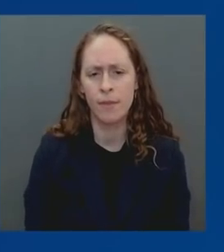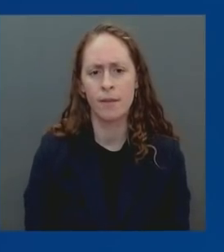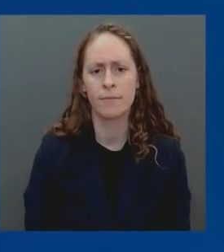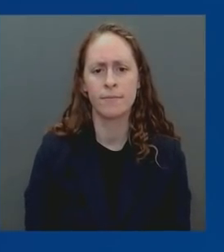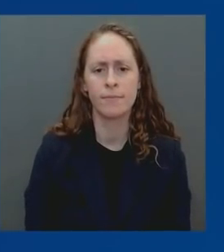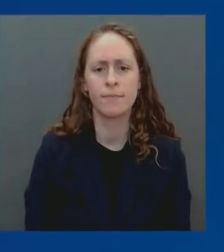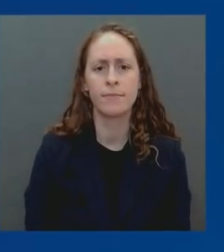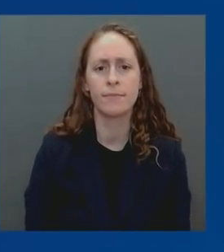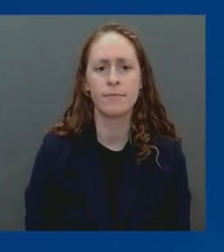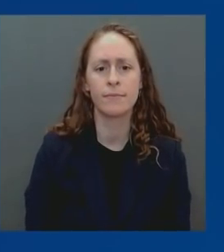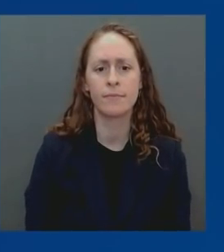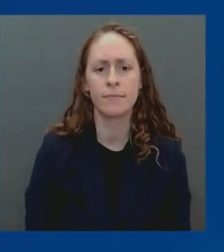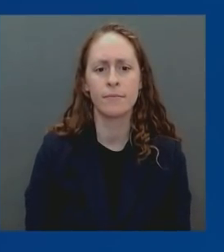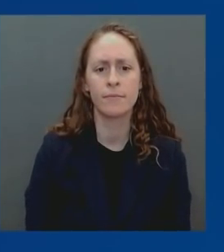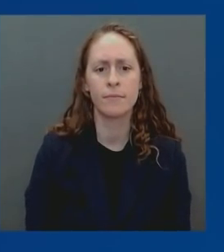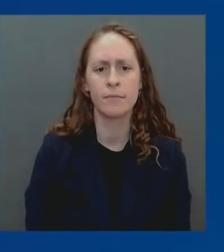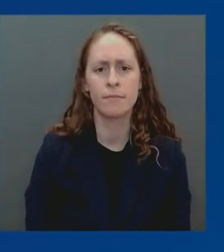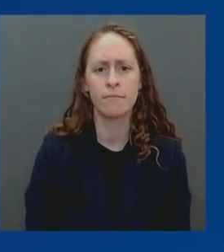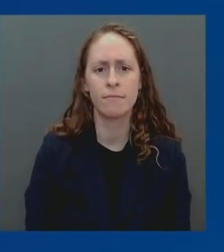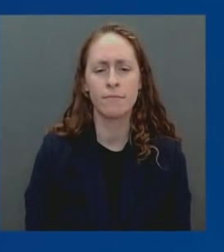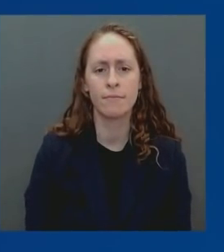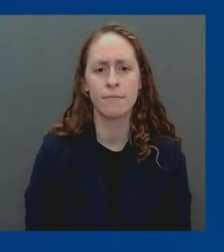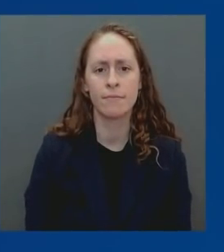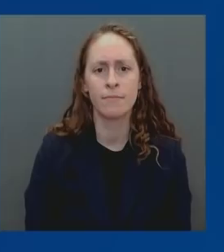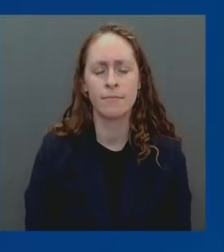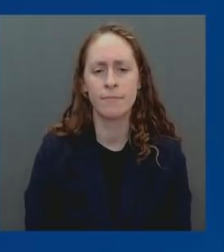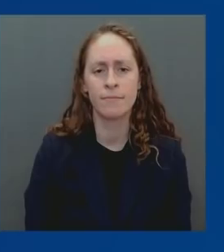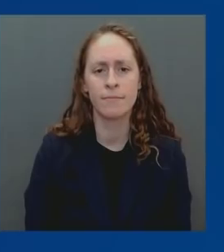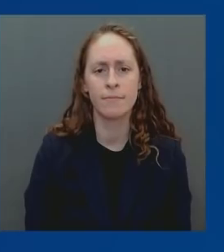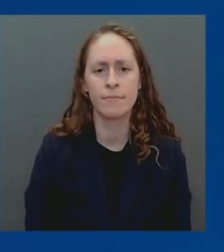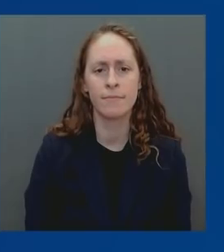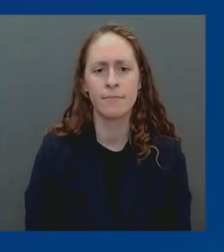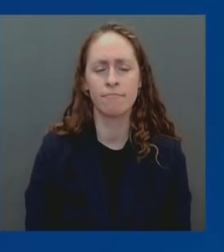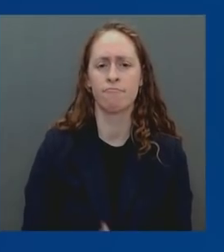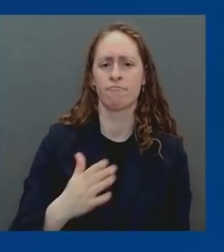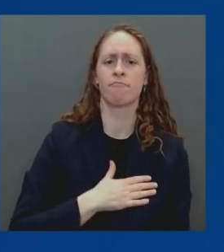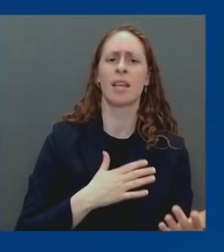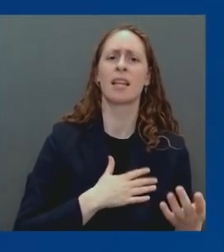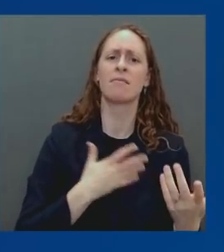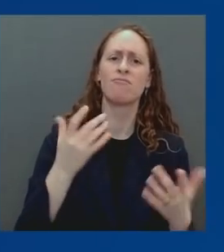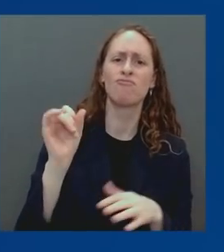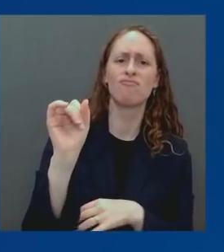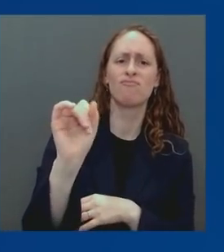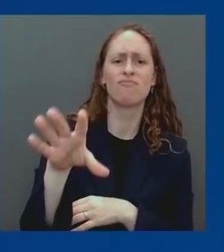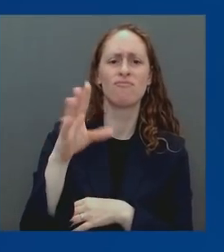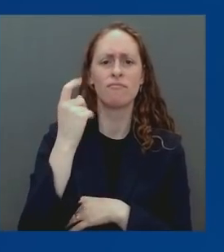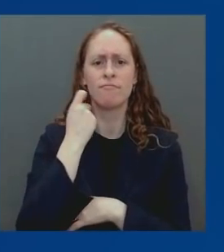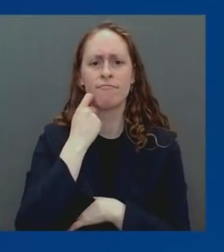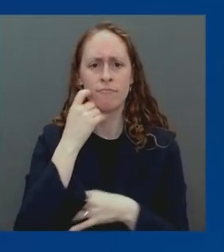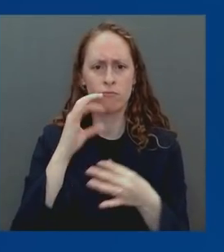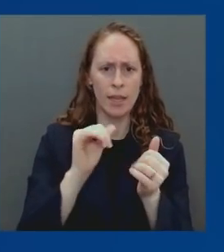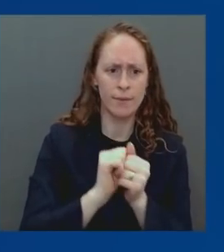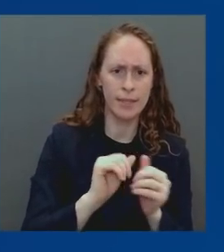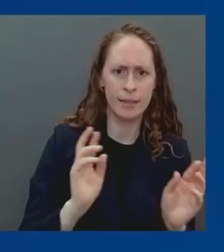as soon as possible, post -- I want to emphasize again -- FDA and CDC recommendations.